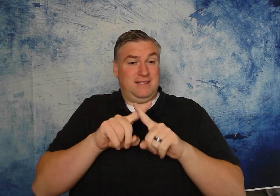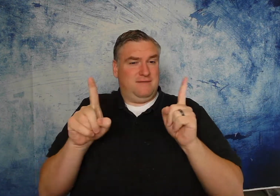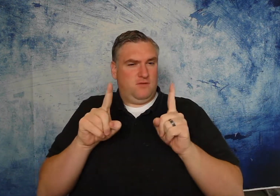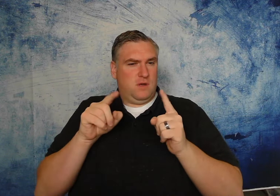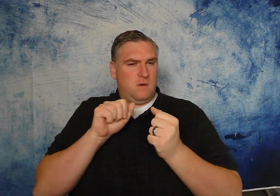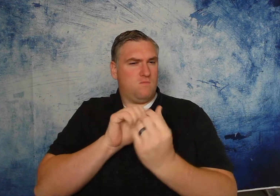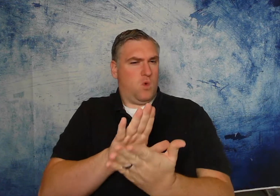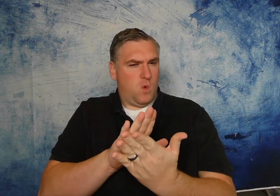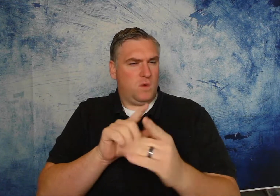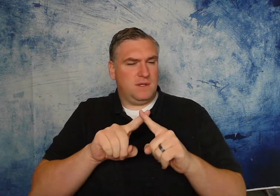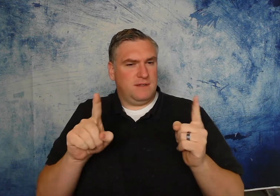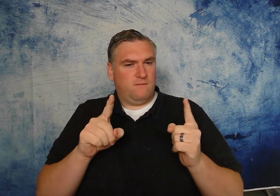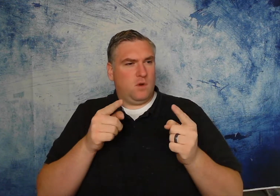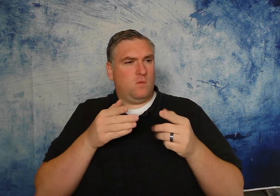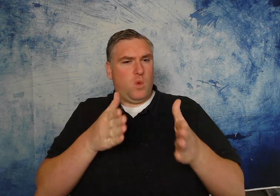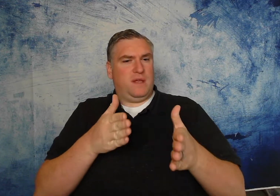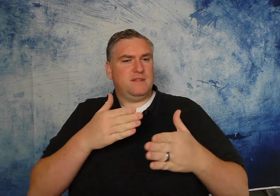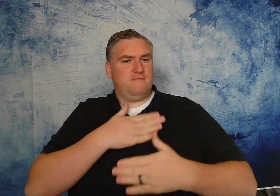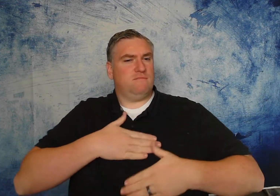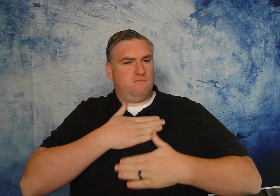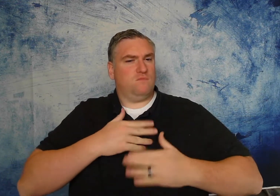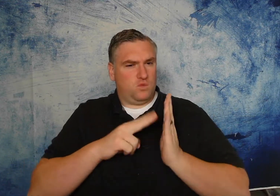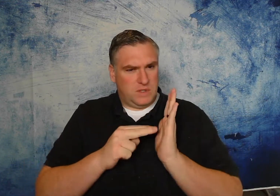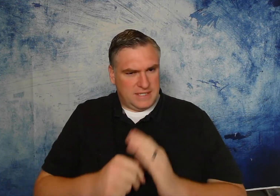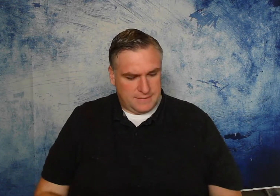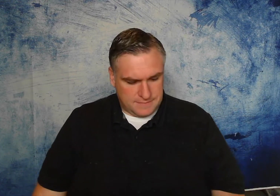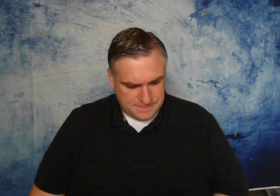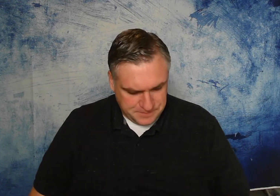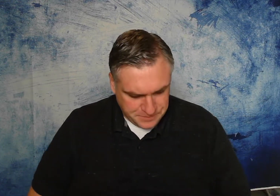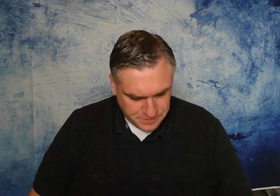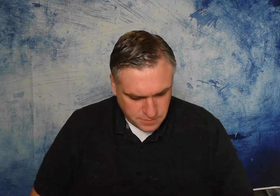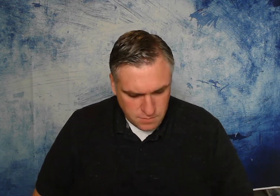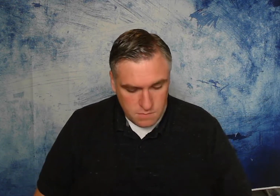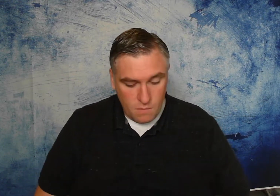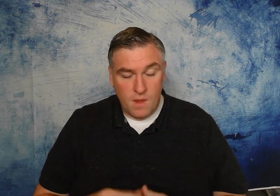that variety so that students can see different approaches, different ways of enjoying reading.